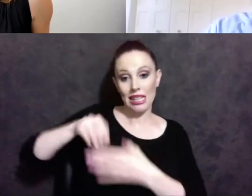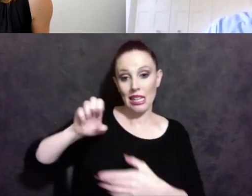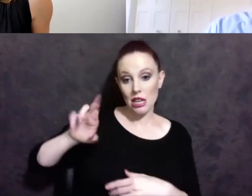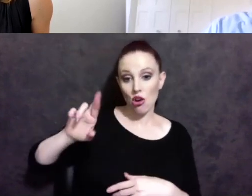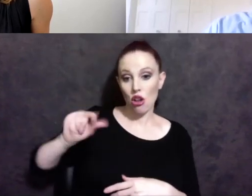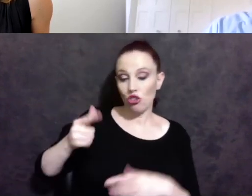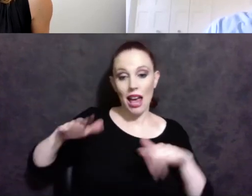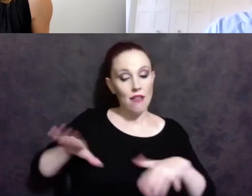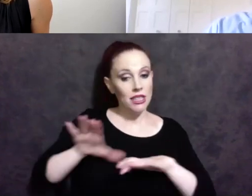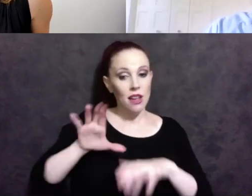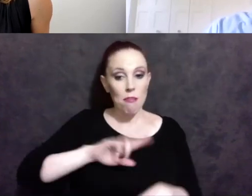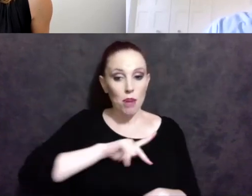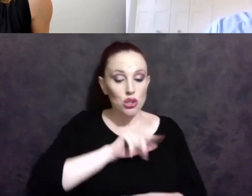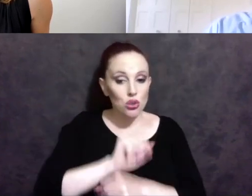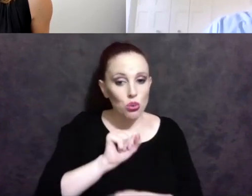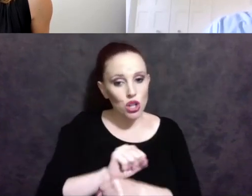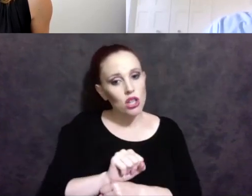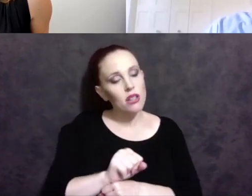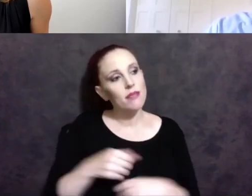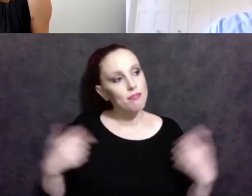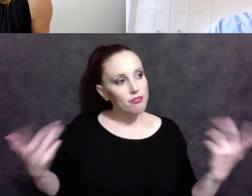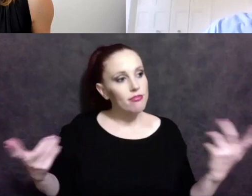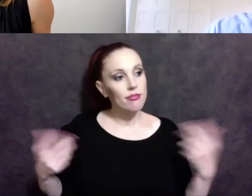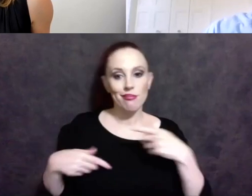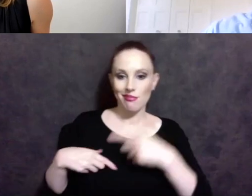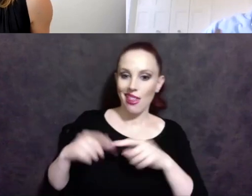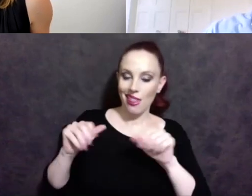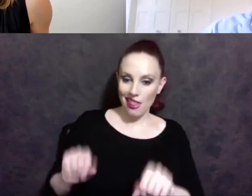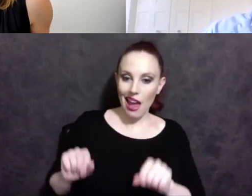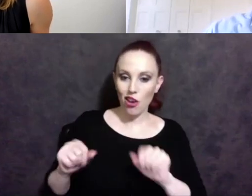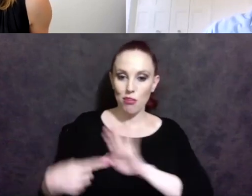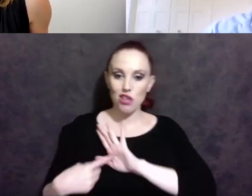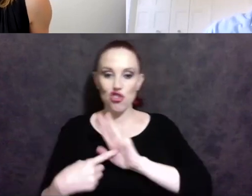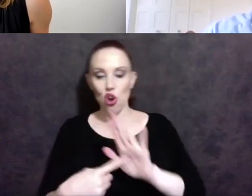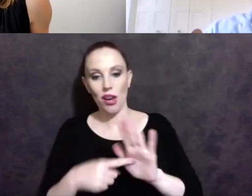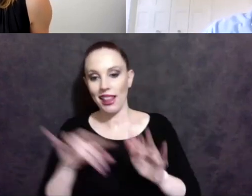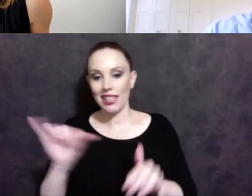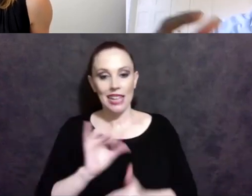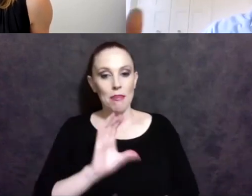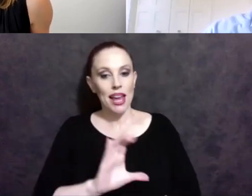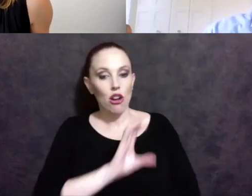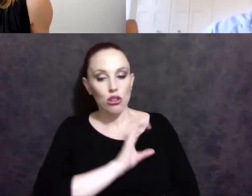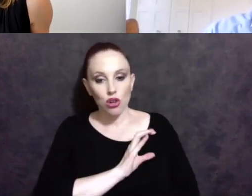there is aspects where they can display the same characteristics of the people in power.